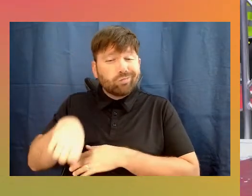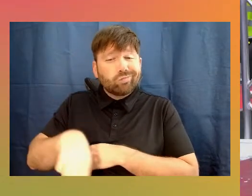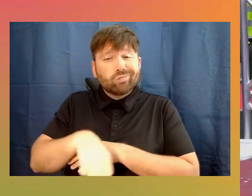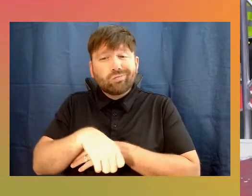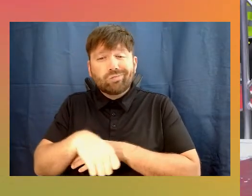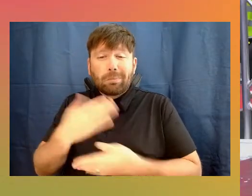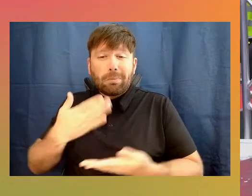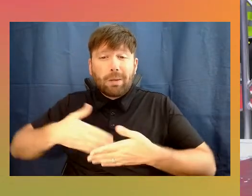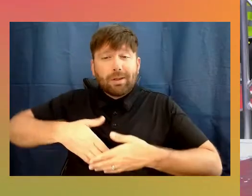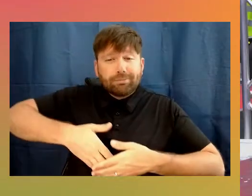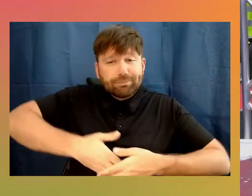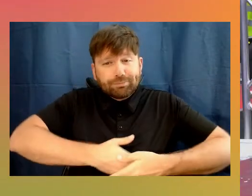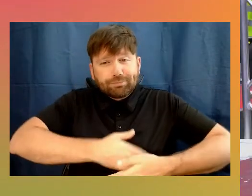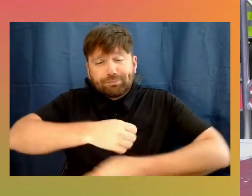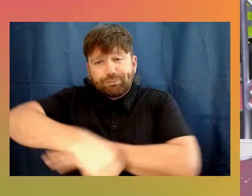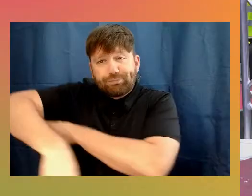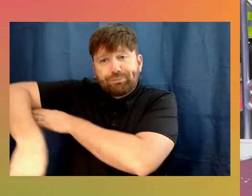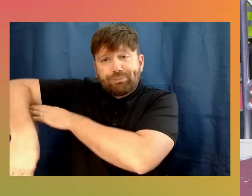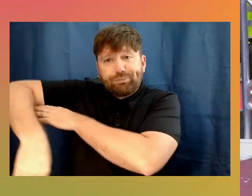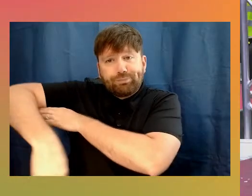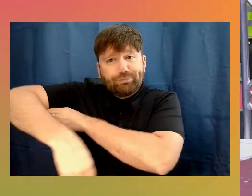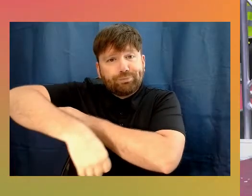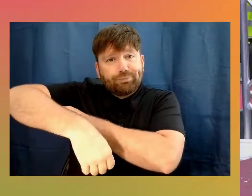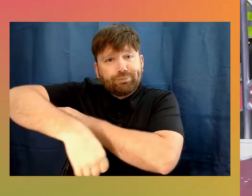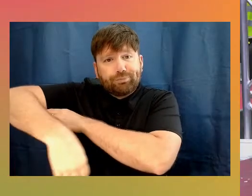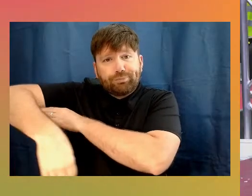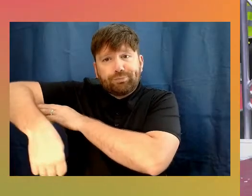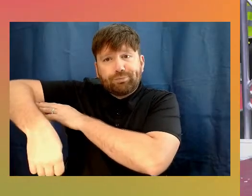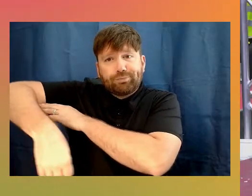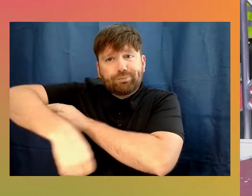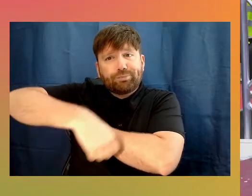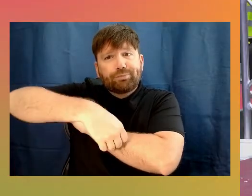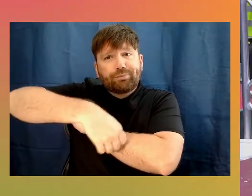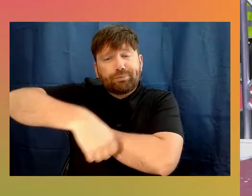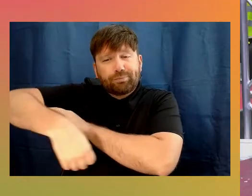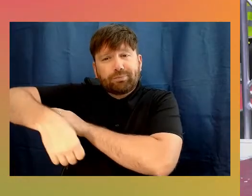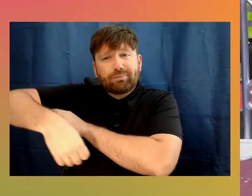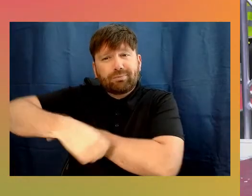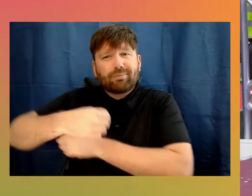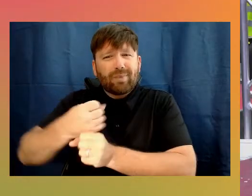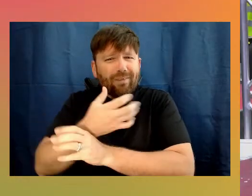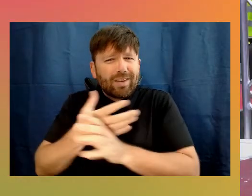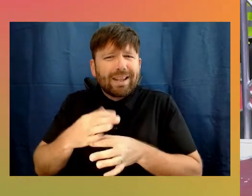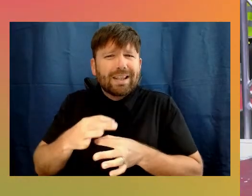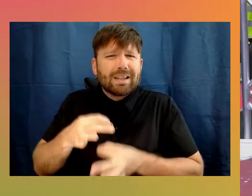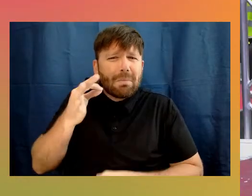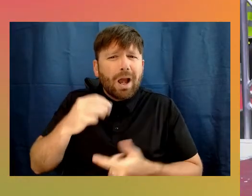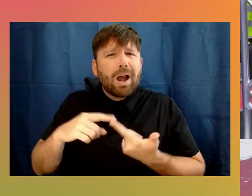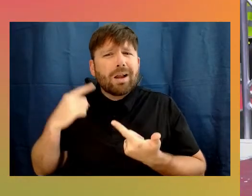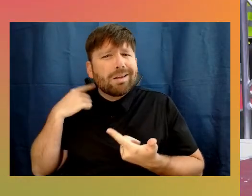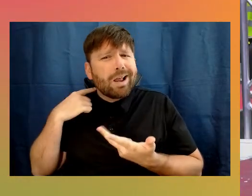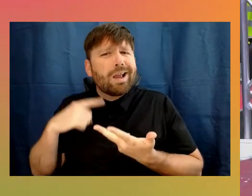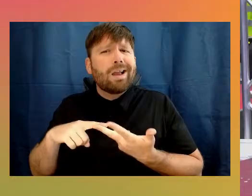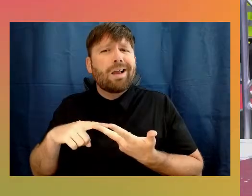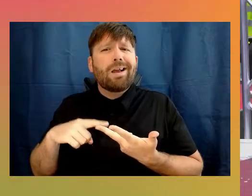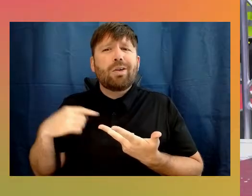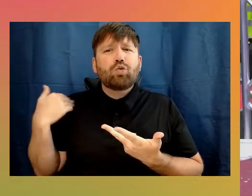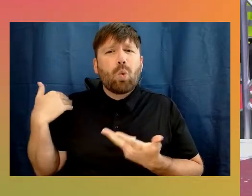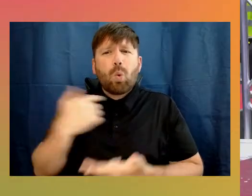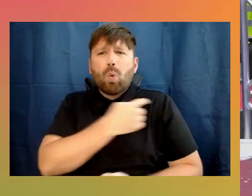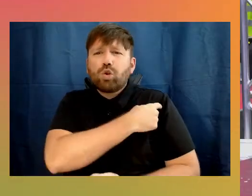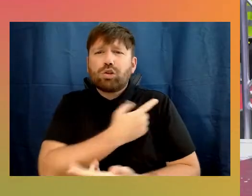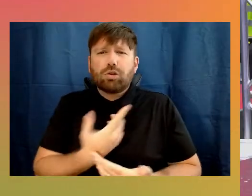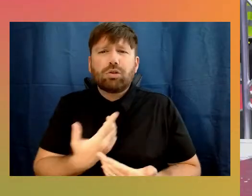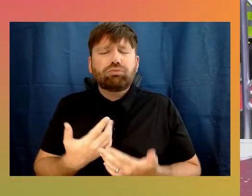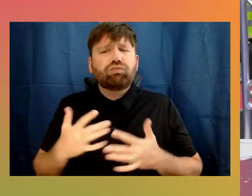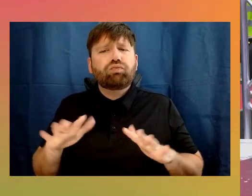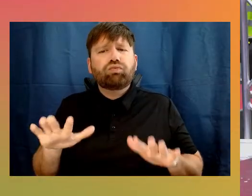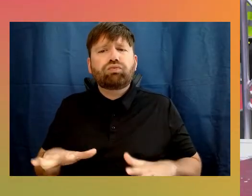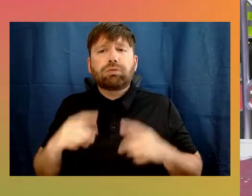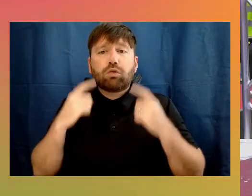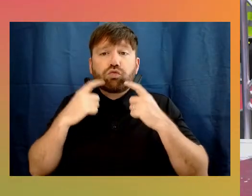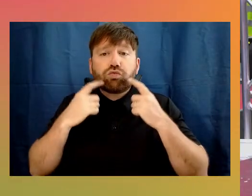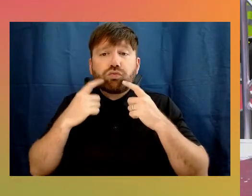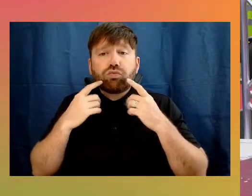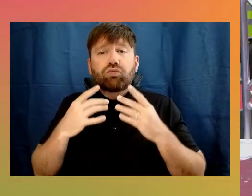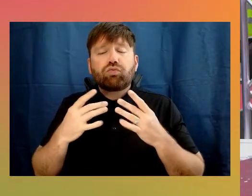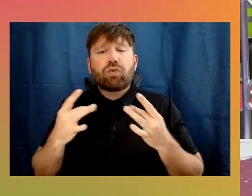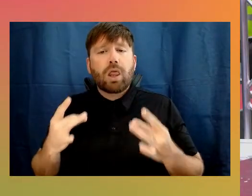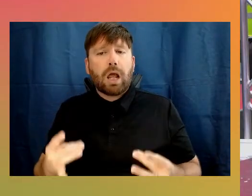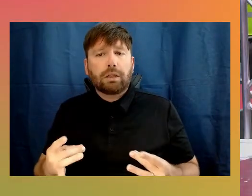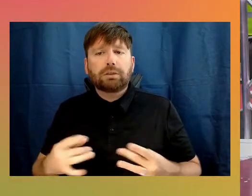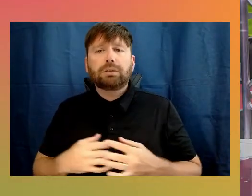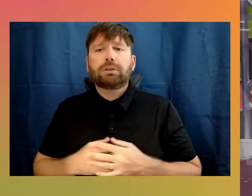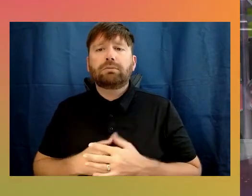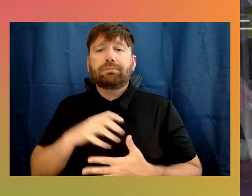SEE IF YOU CAN BEND THE ELBOWS